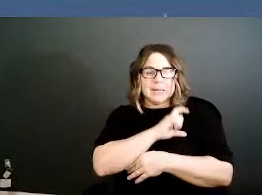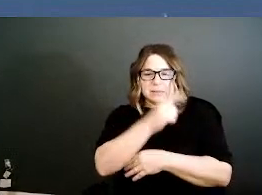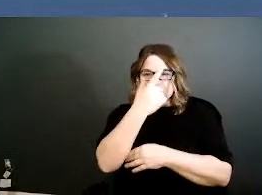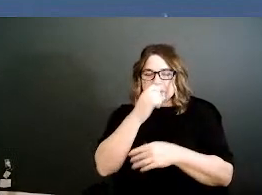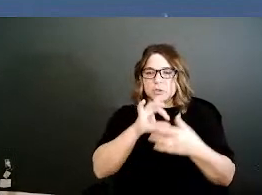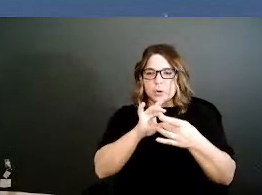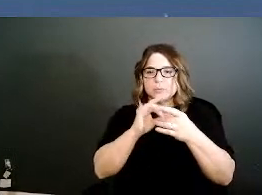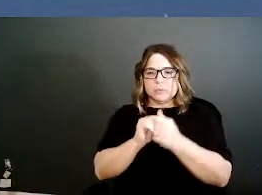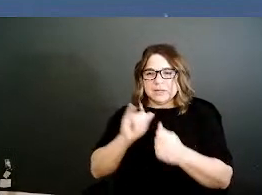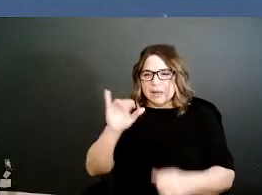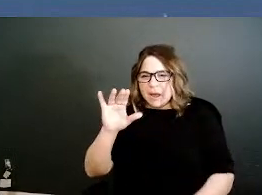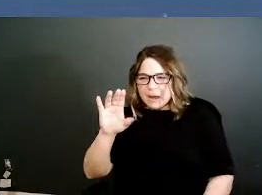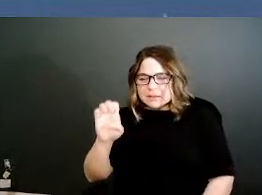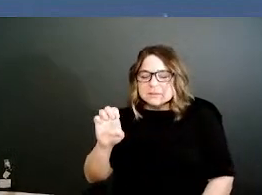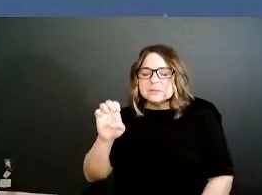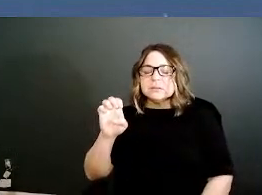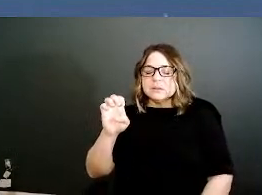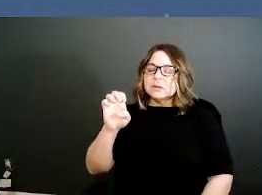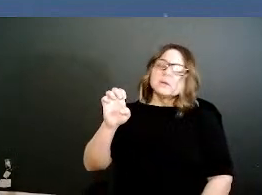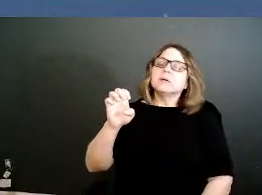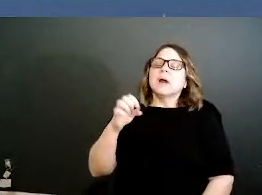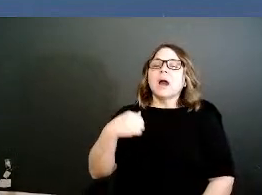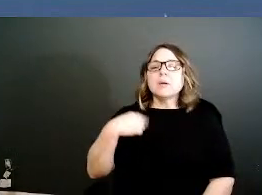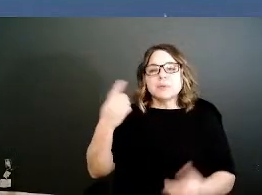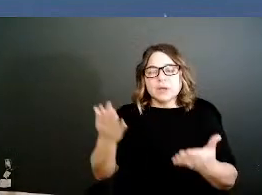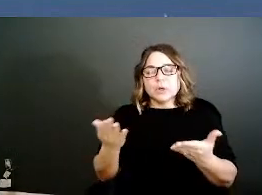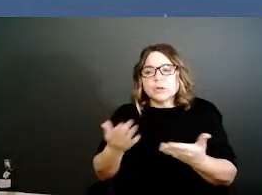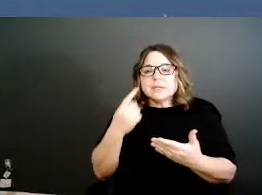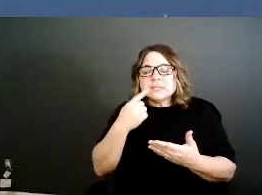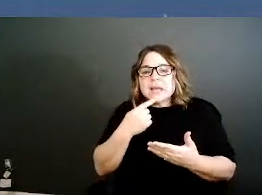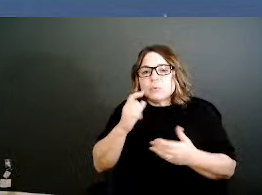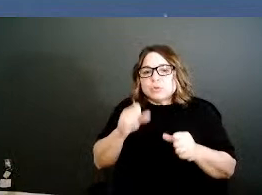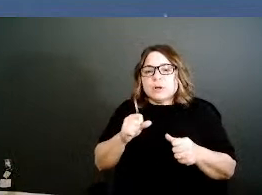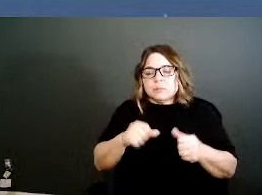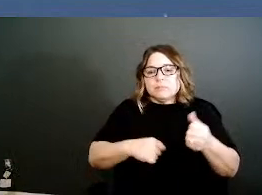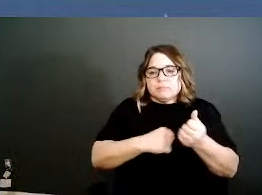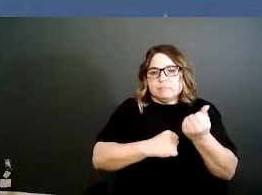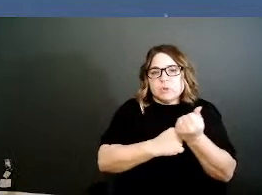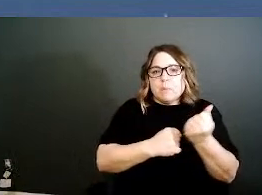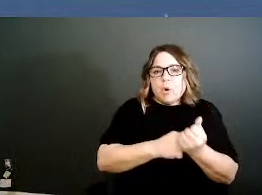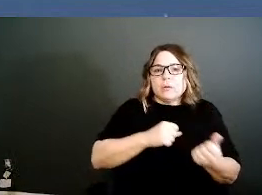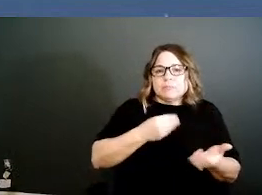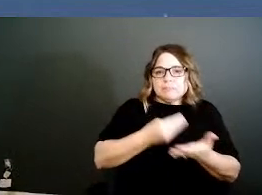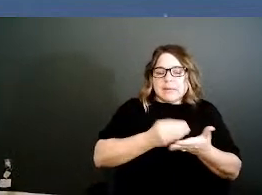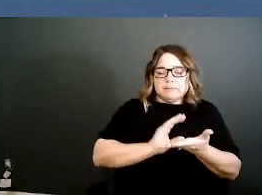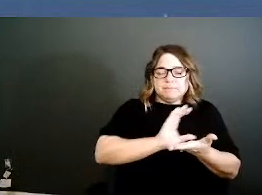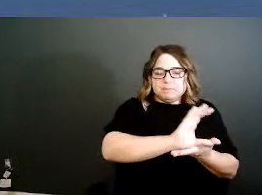RESIDENTS AND NOT THIS $27 MILLION INCREASE TO THE MPD BUDGET. IF YOU UNDERSTAND CARE, NOT COSTS, FULLY FUND THE OFFICE